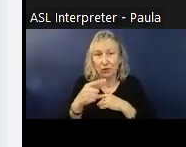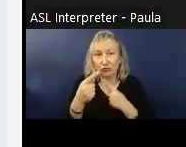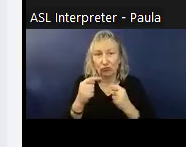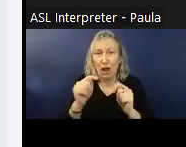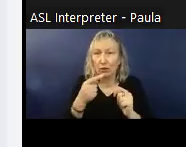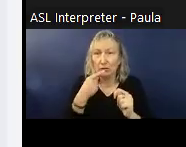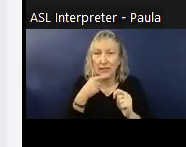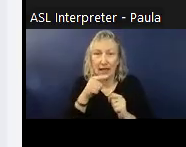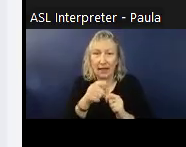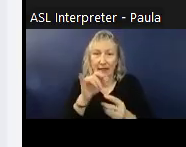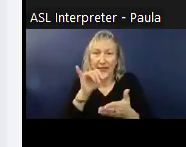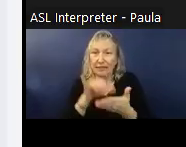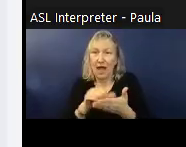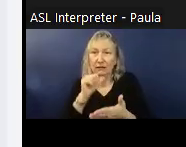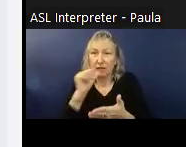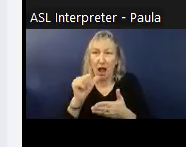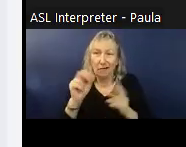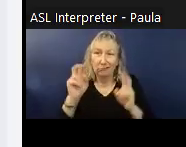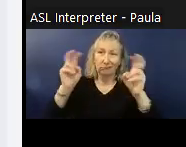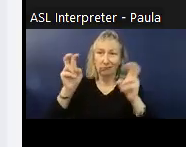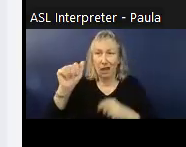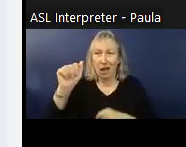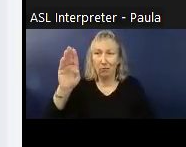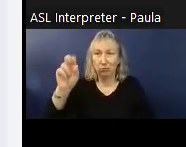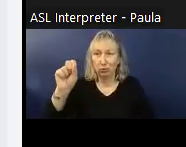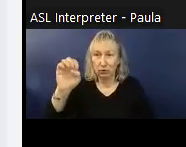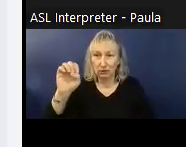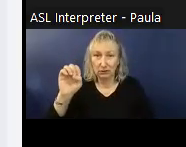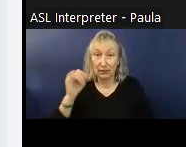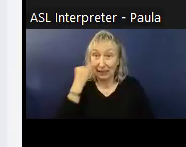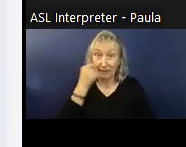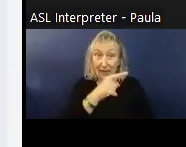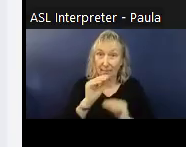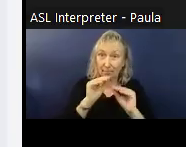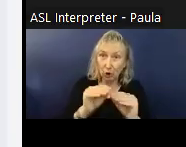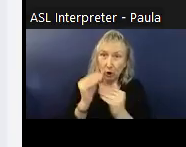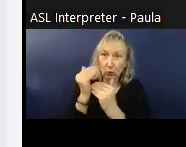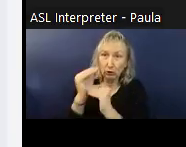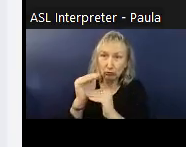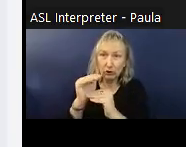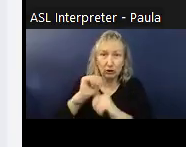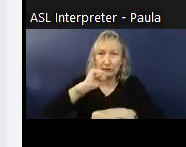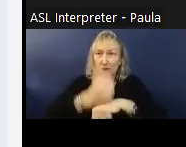so if the restriction is used as part of a care plan or IBL and then it says after